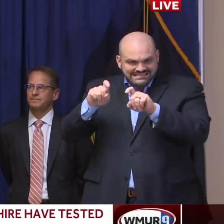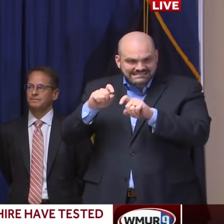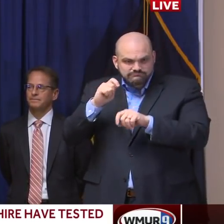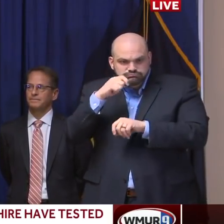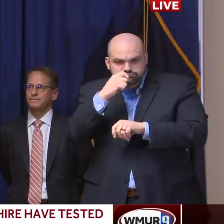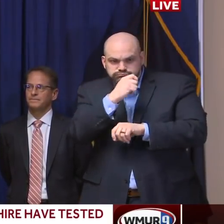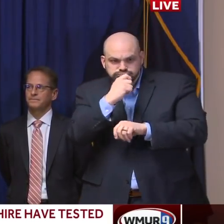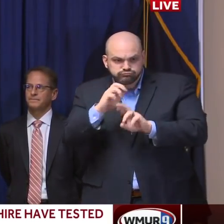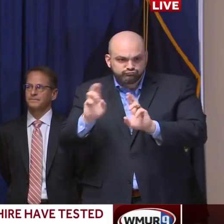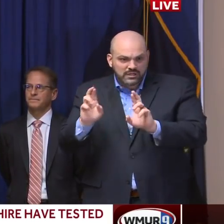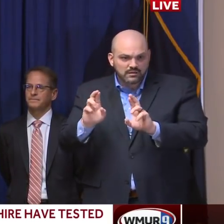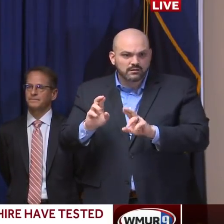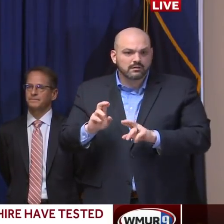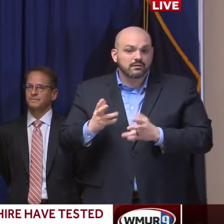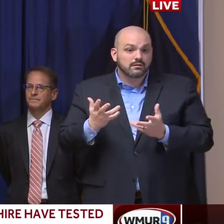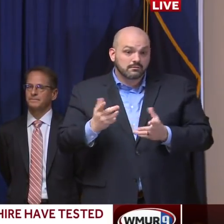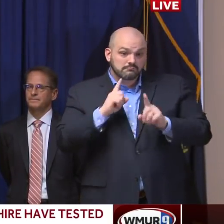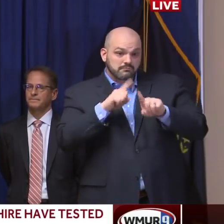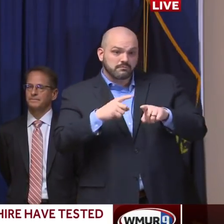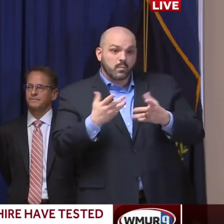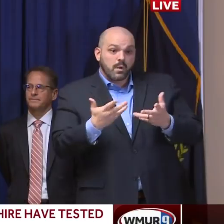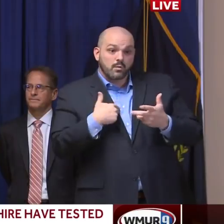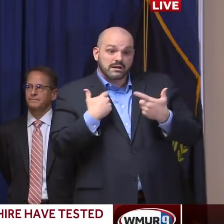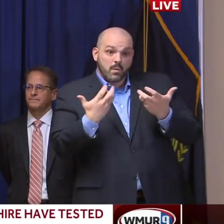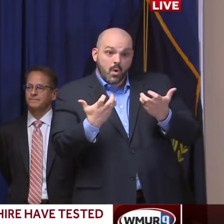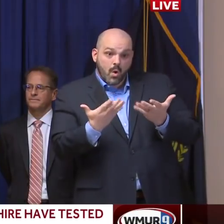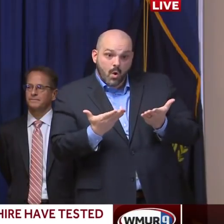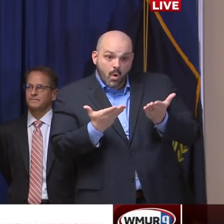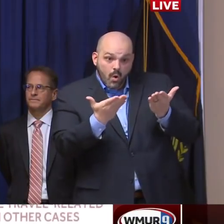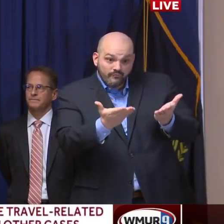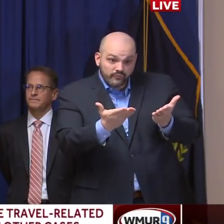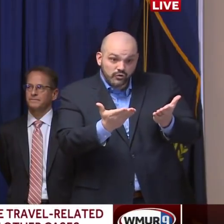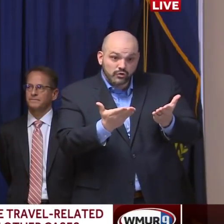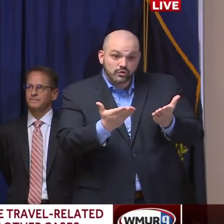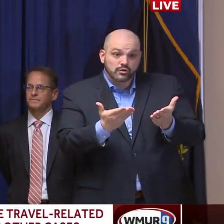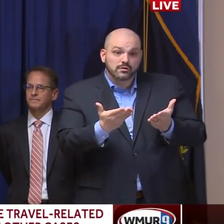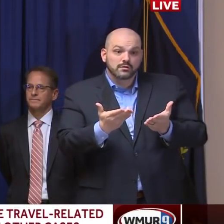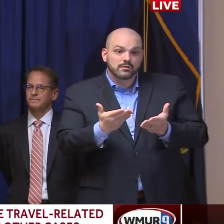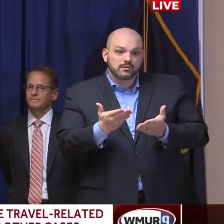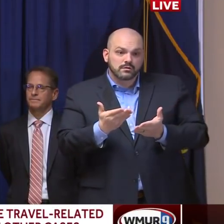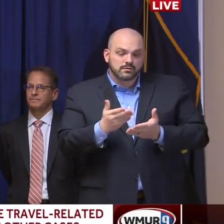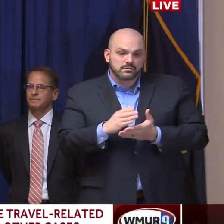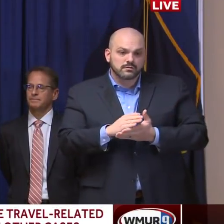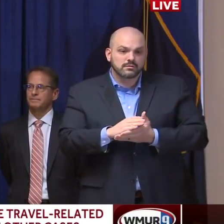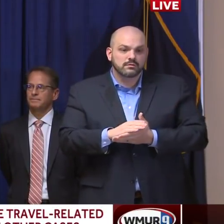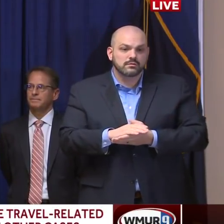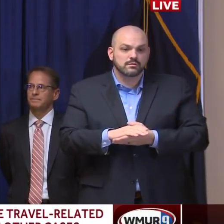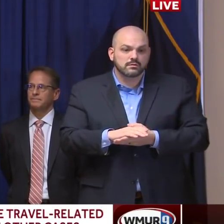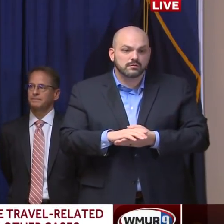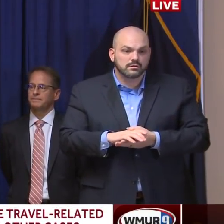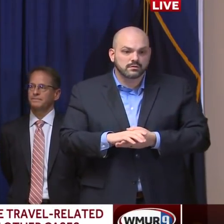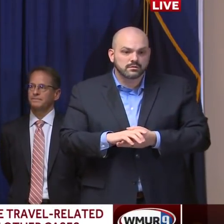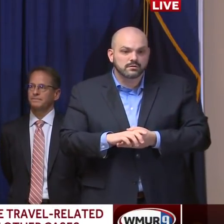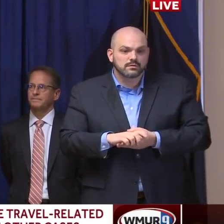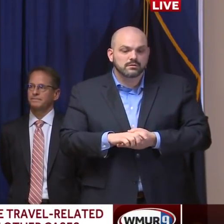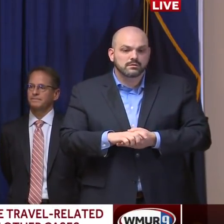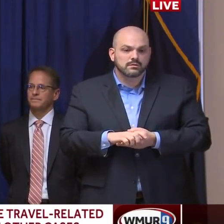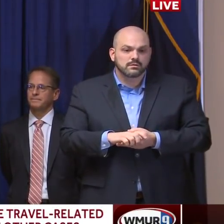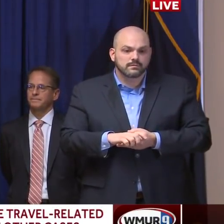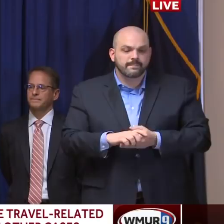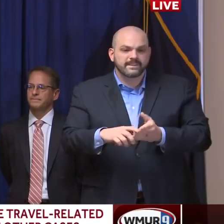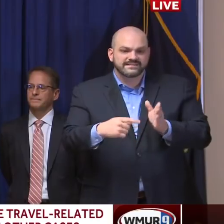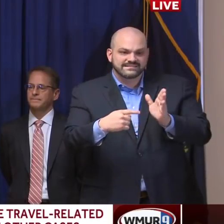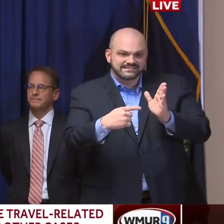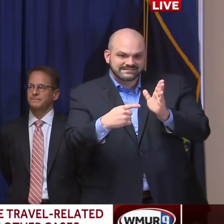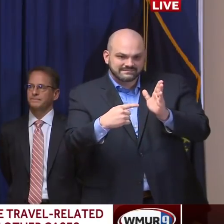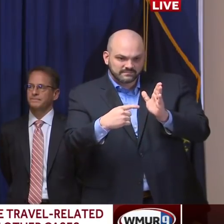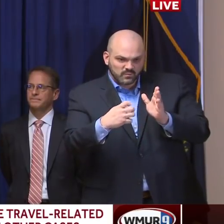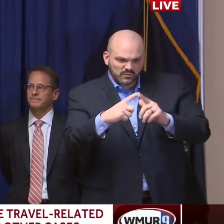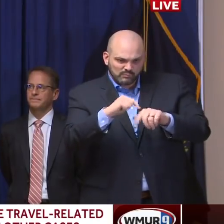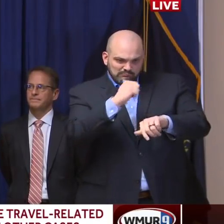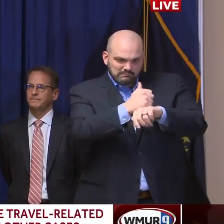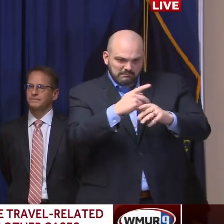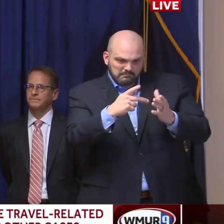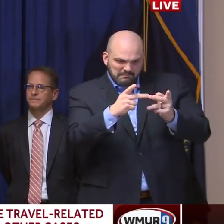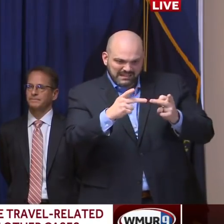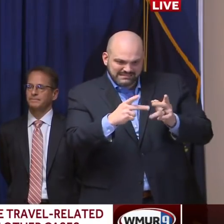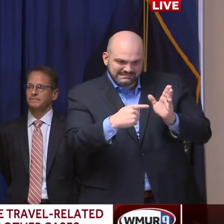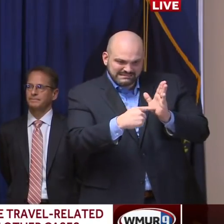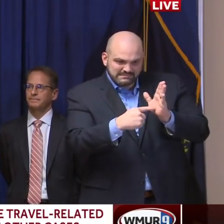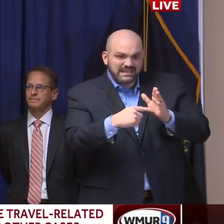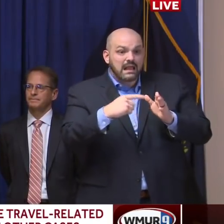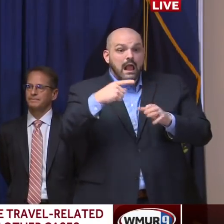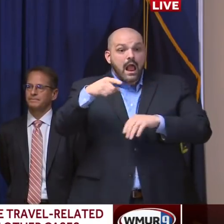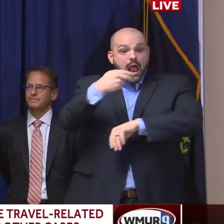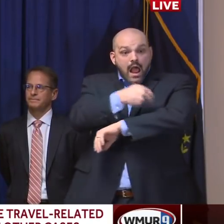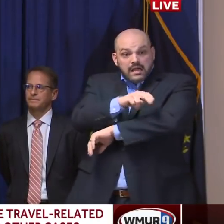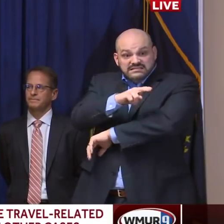ONE OF THE THINGS WE ARE DOING TO SUPPORT OUR COMMUNITIES AND LOCAL HEALTH CARE INFRASTRUCTURE IS I AM TRY TO OFFER A MOBILE TESTING SERVICE.